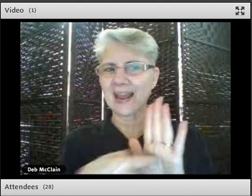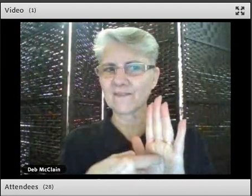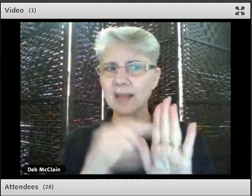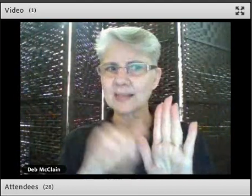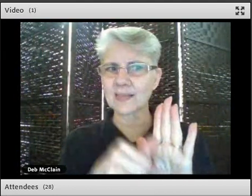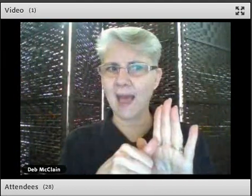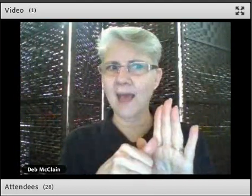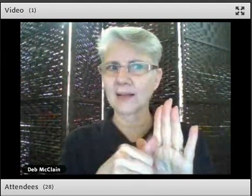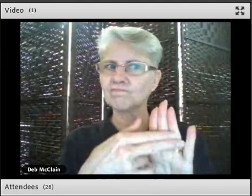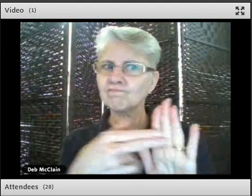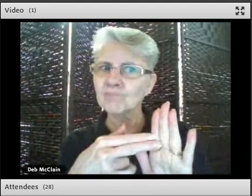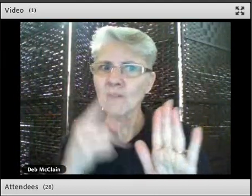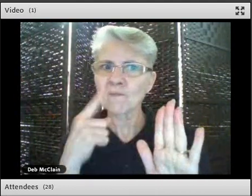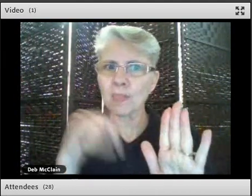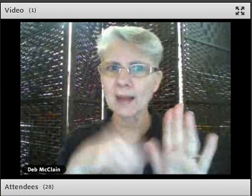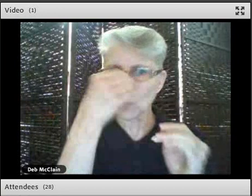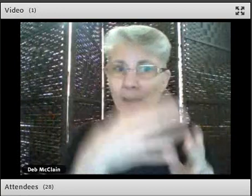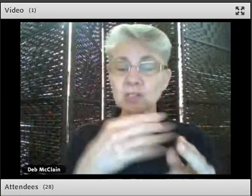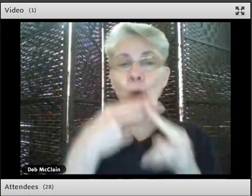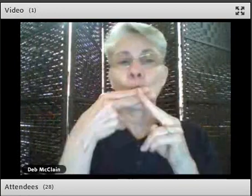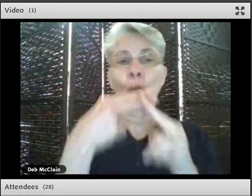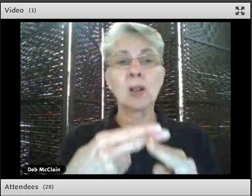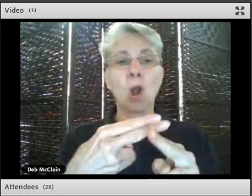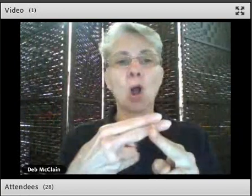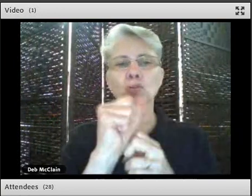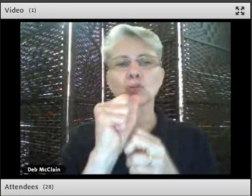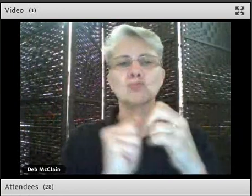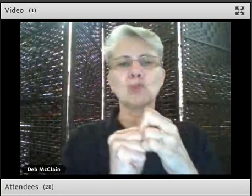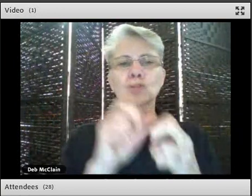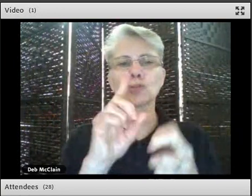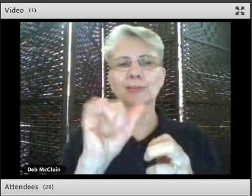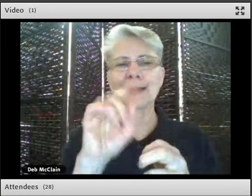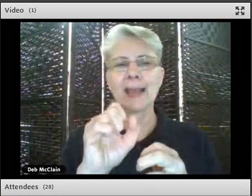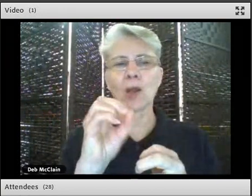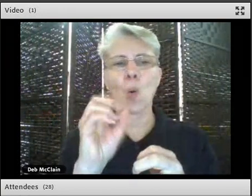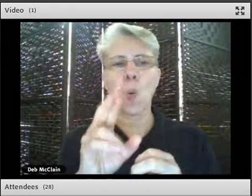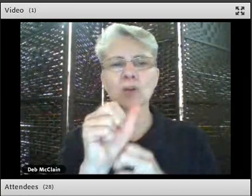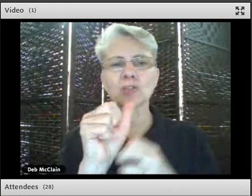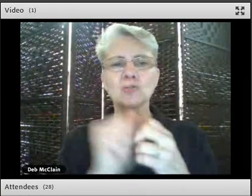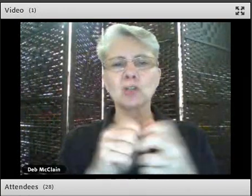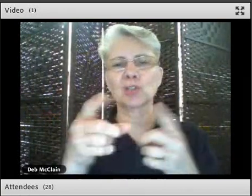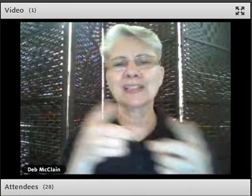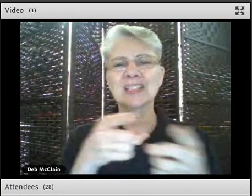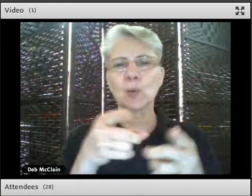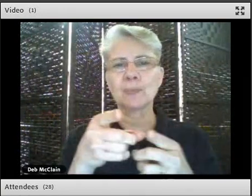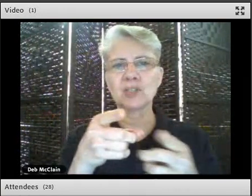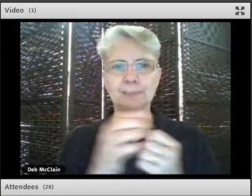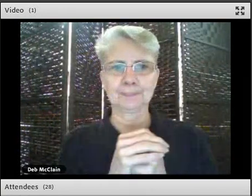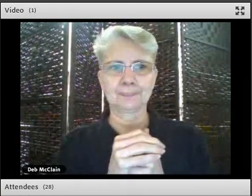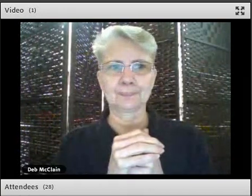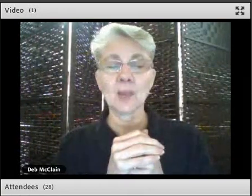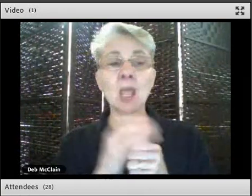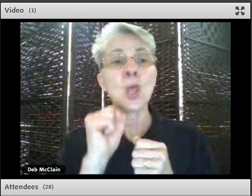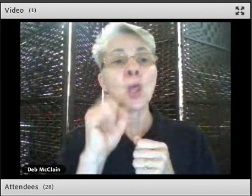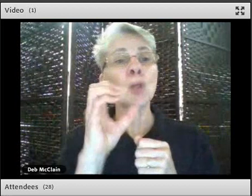And so the generic, general English-language note that might go in a 500 field,